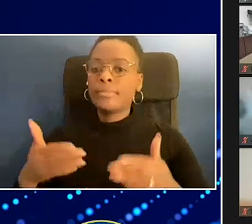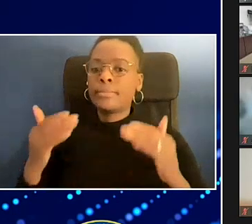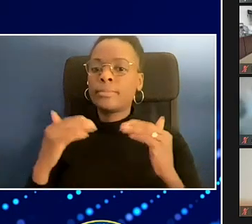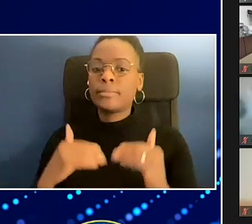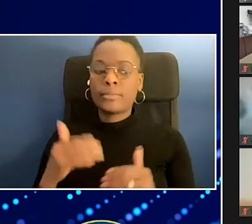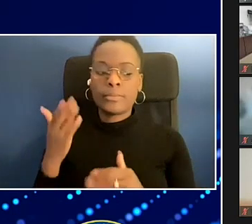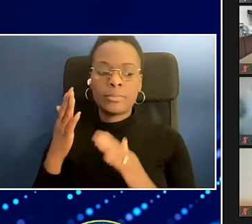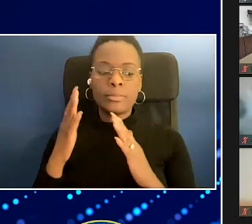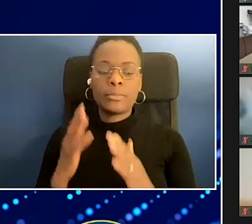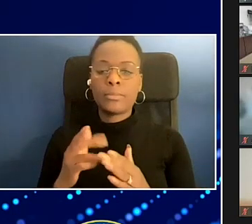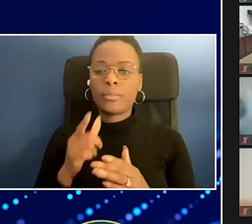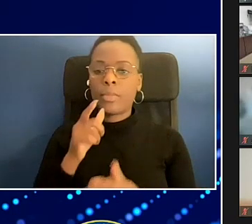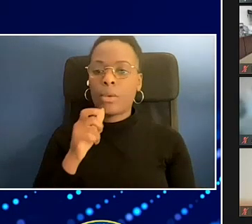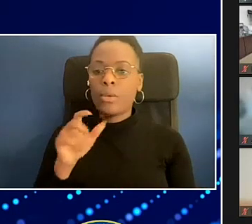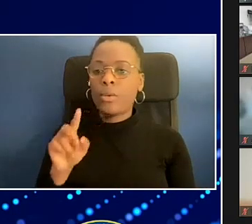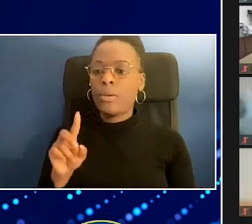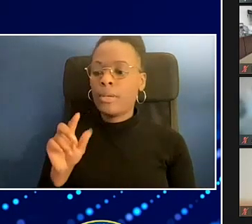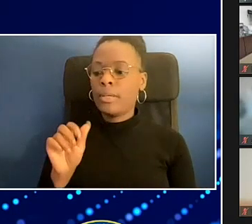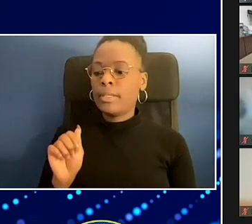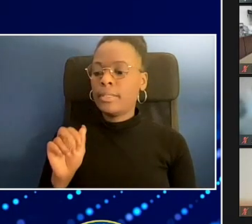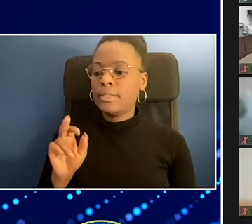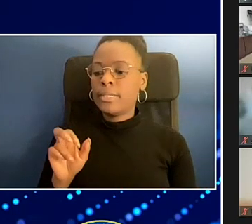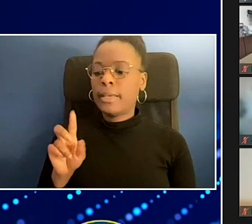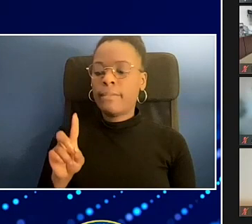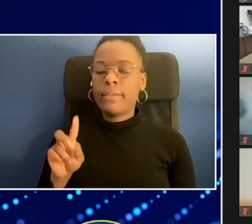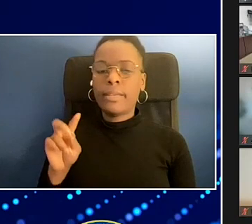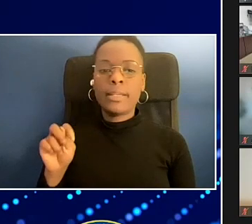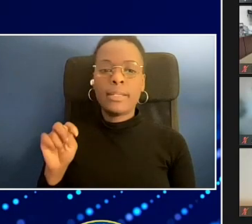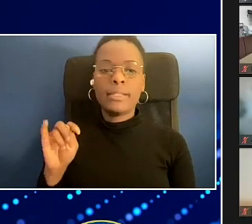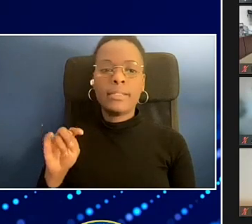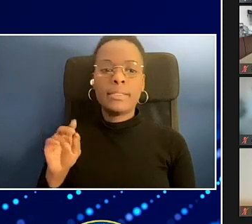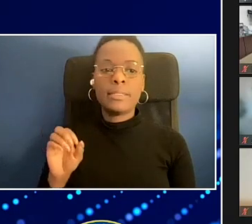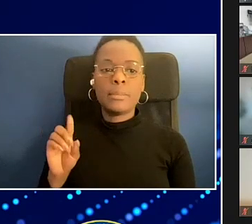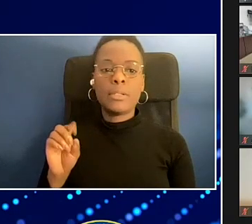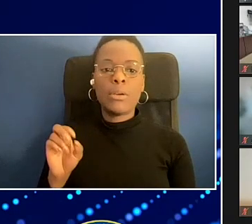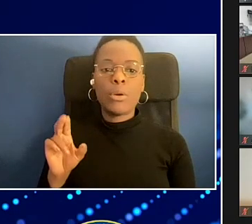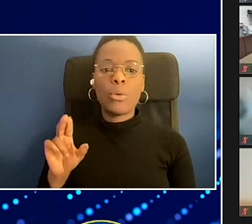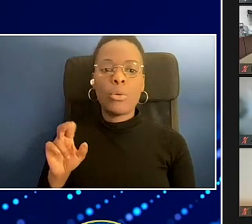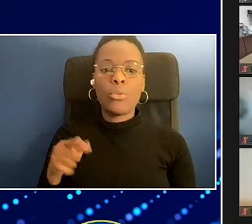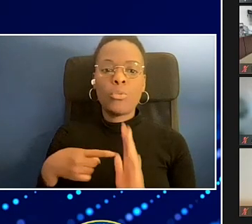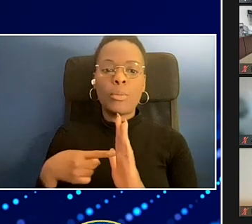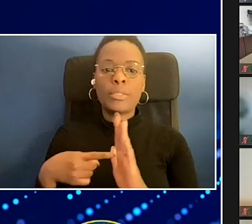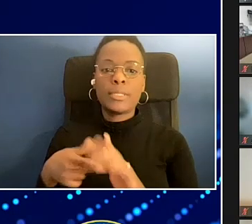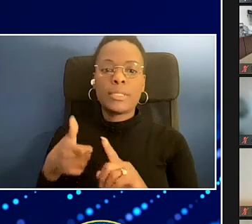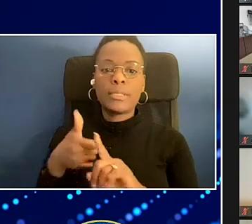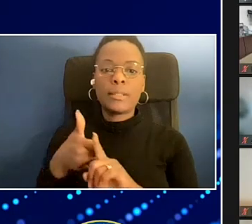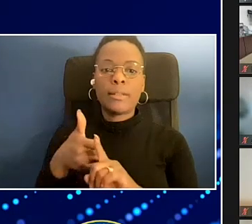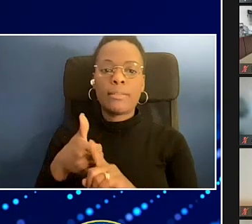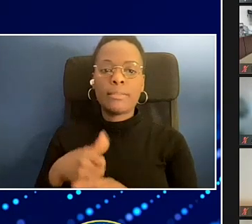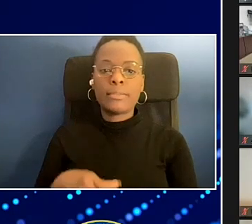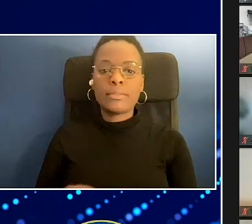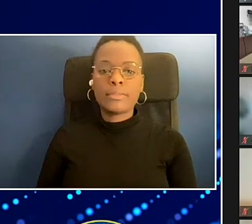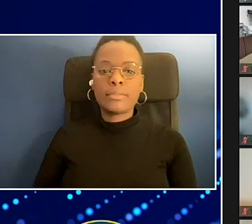Thibodeau. David is representing himself. David should be in the room.